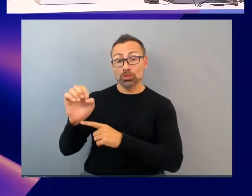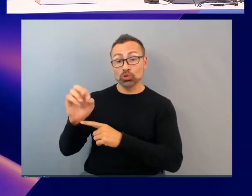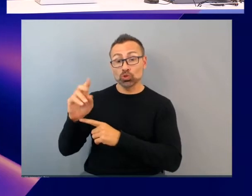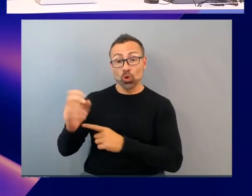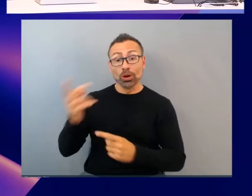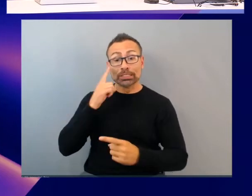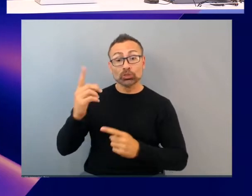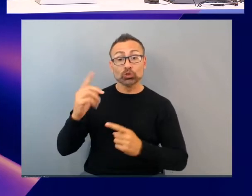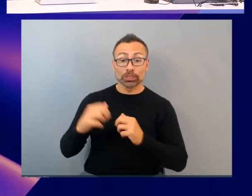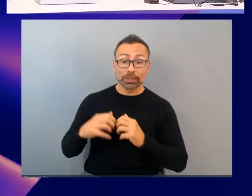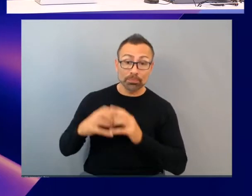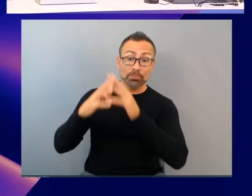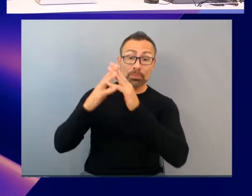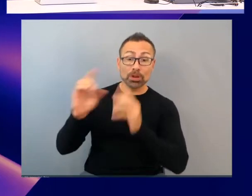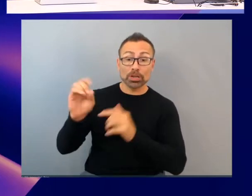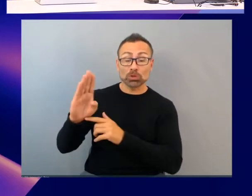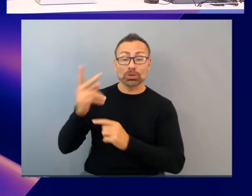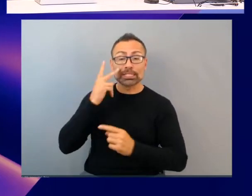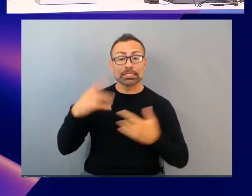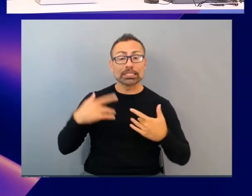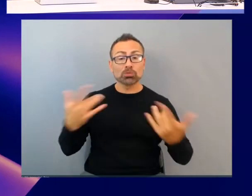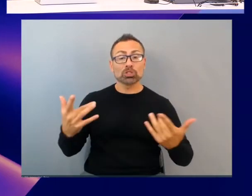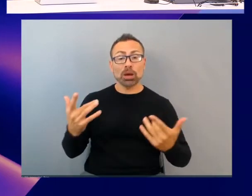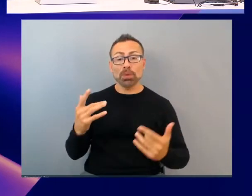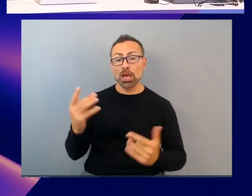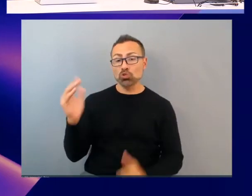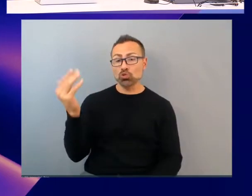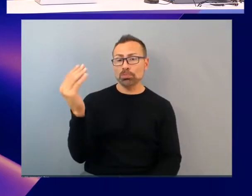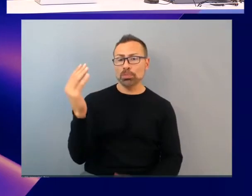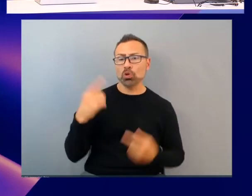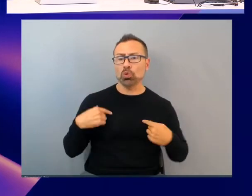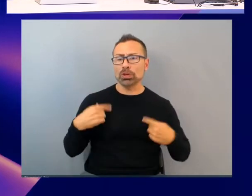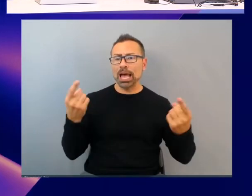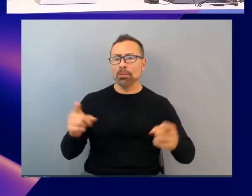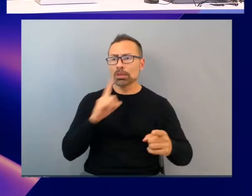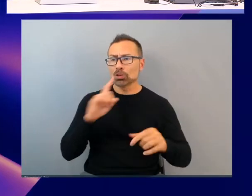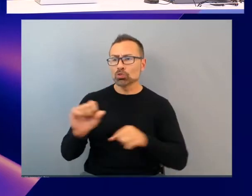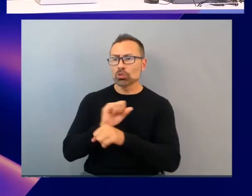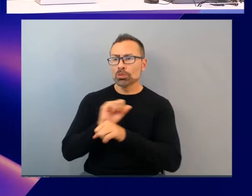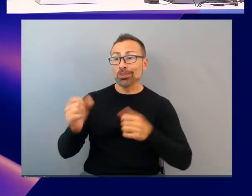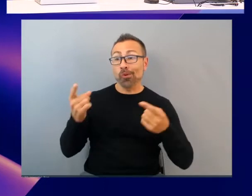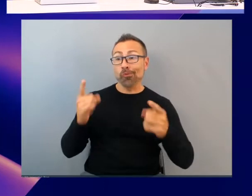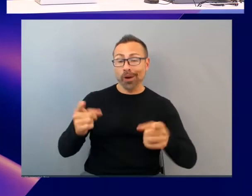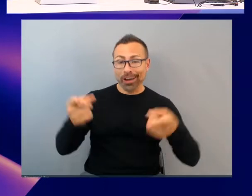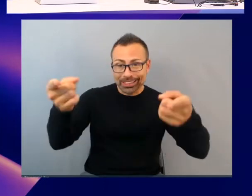and you can measure, you can measure your campaign, what is happening while it is happening, you provide more recommendation.